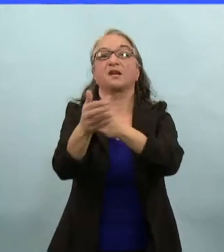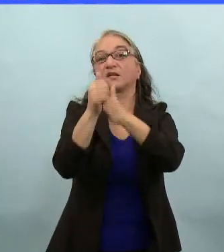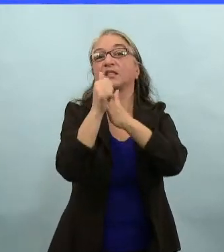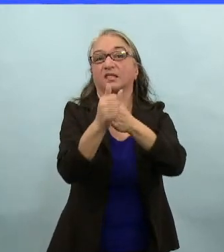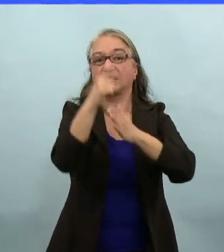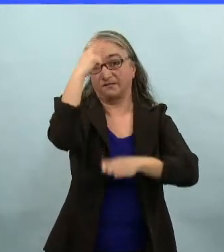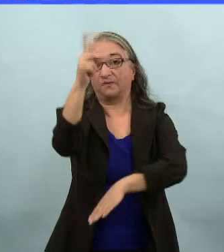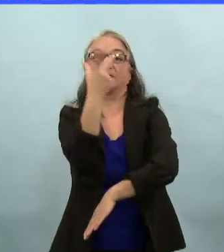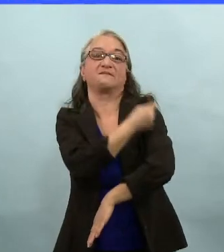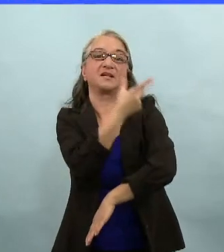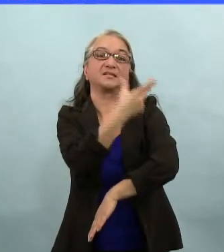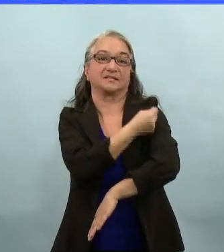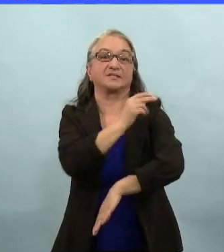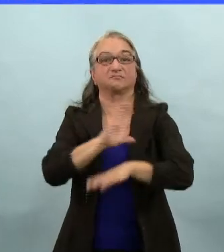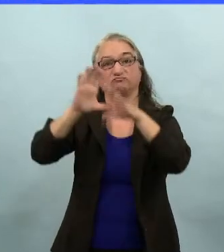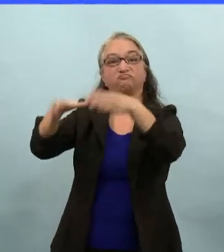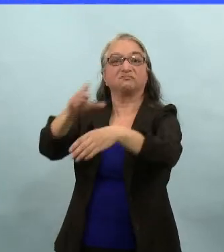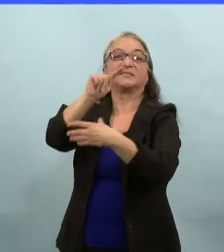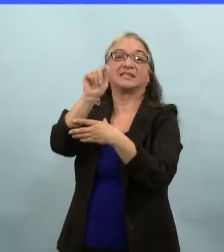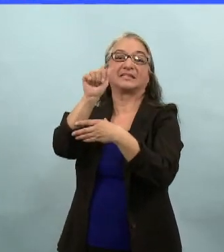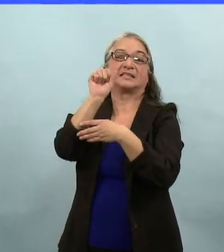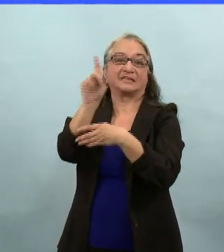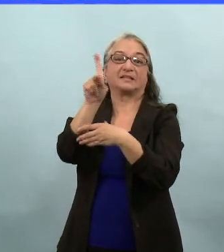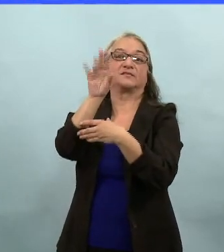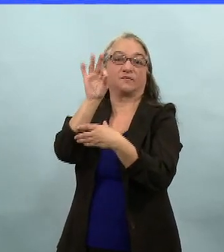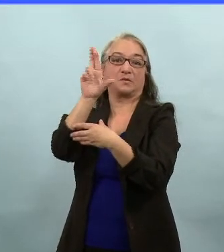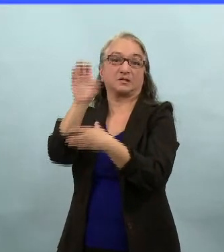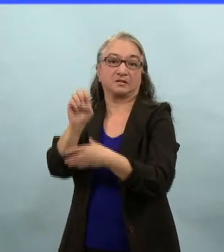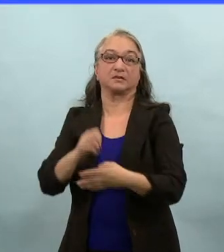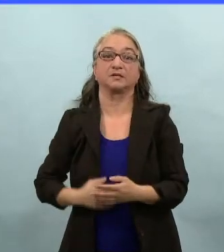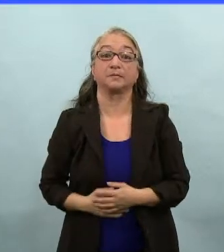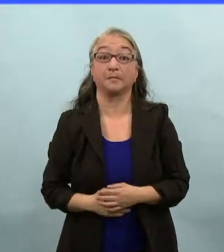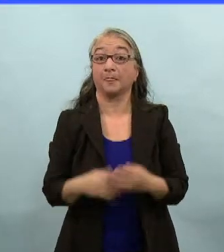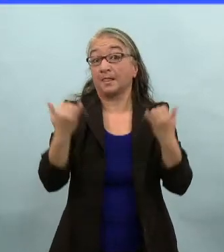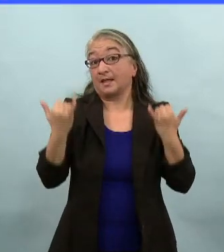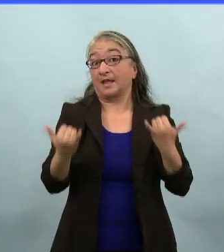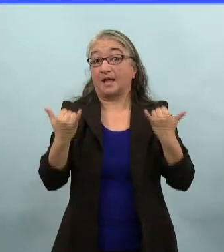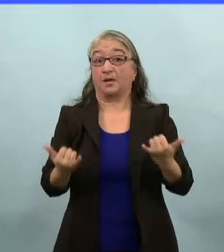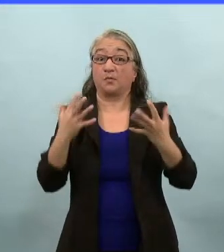by sharing some new data so just wait one moment for us to get the slide up